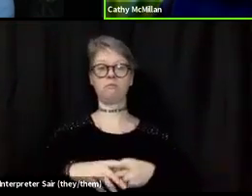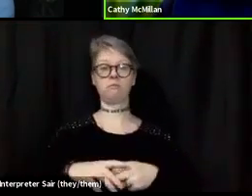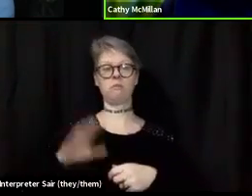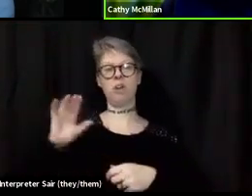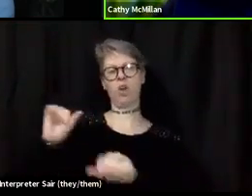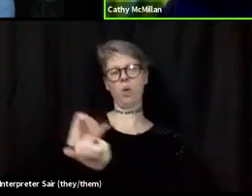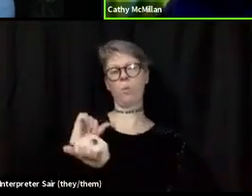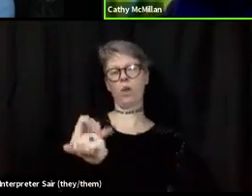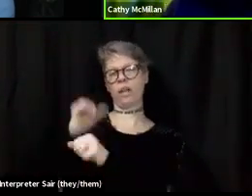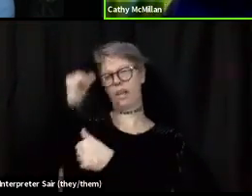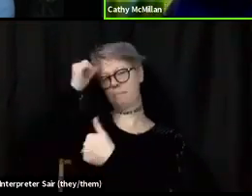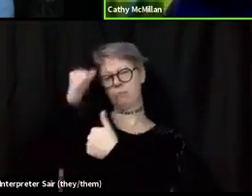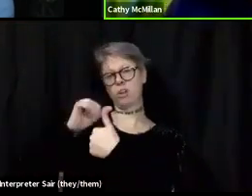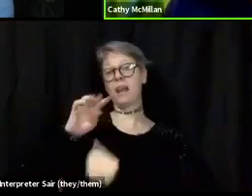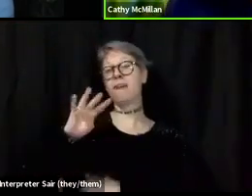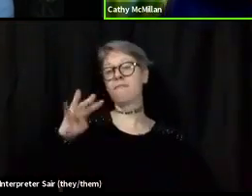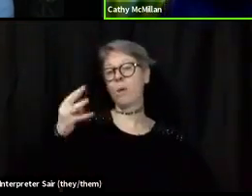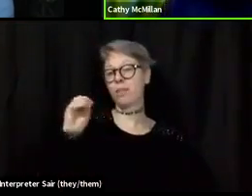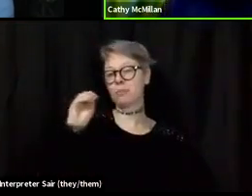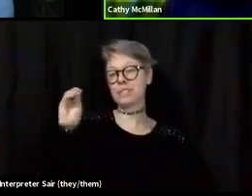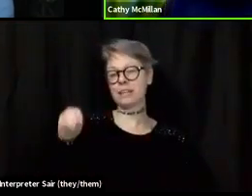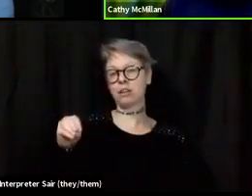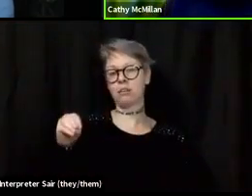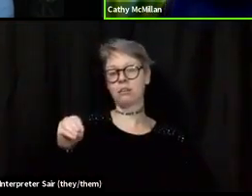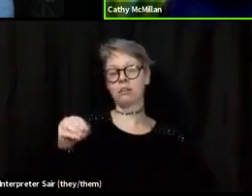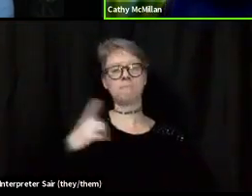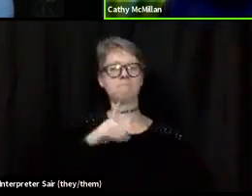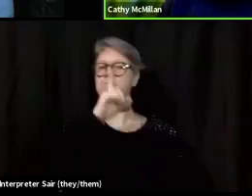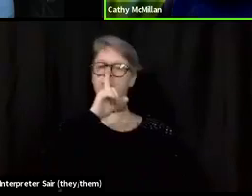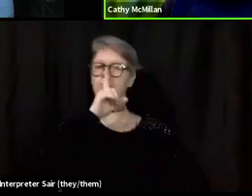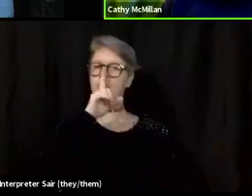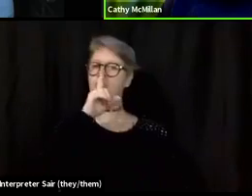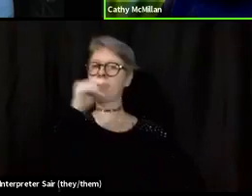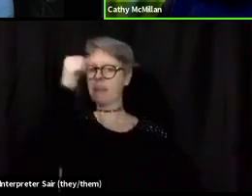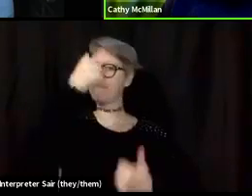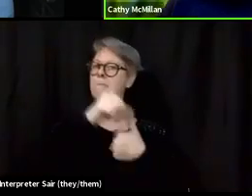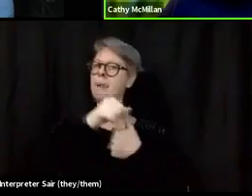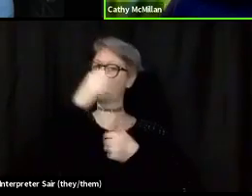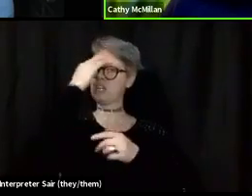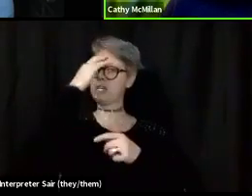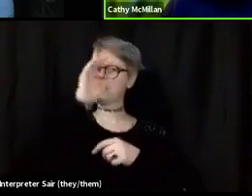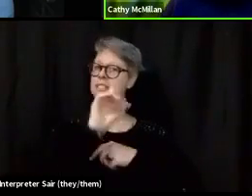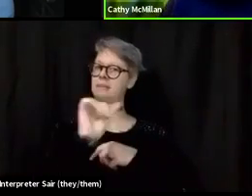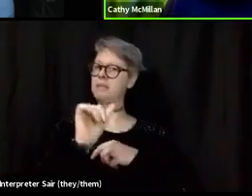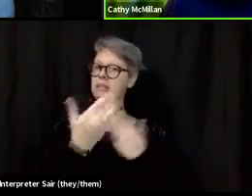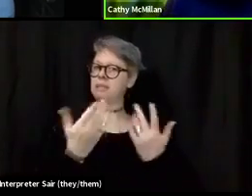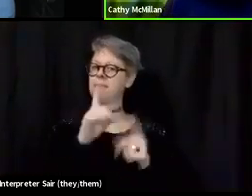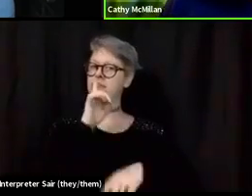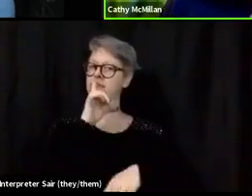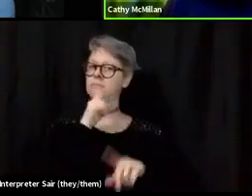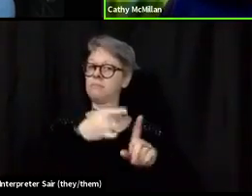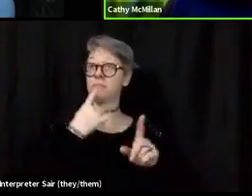And her working memory was in the And her working memory was in the fourth percentile, but it didn't say. that she that she had a memory disk that she had a memory disability, so that she had a memory disability